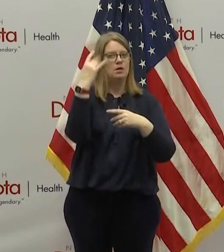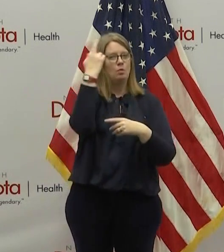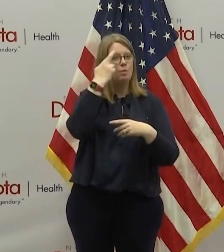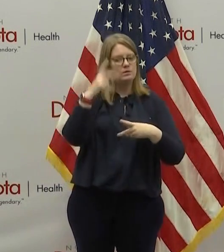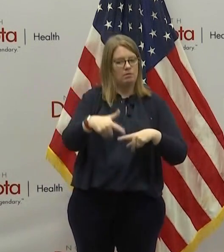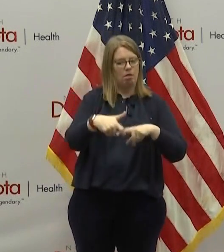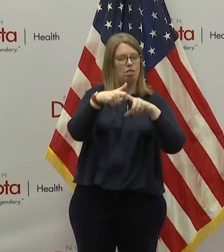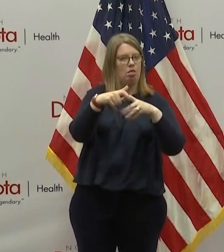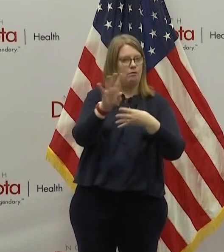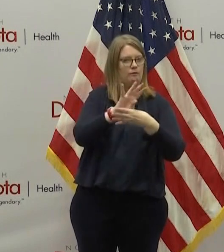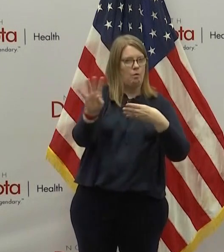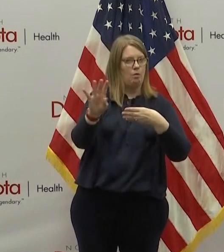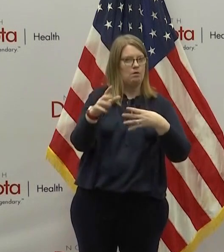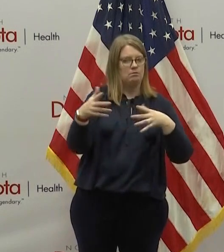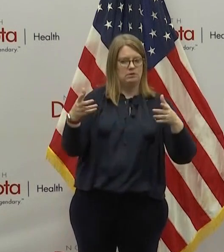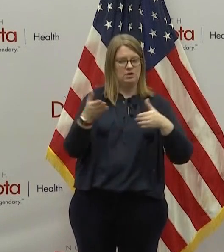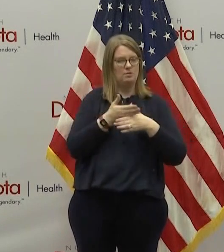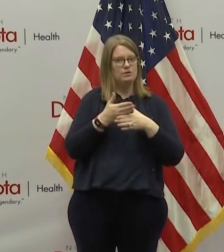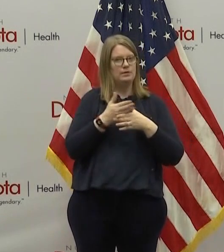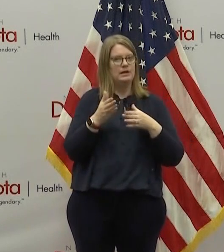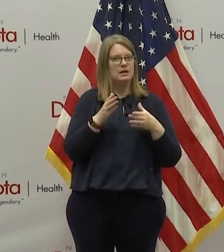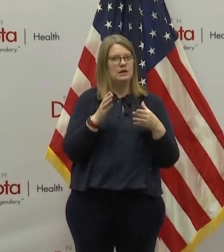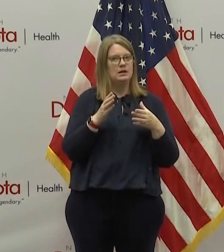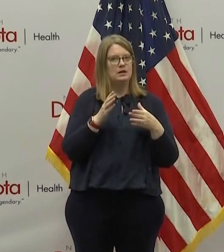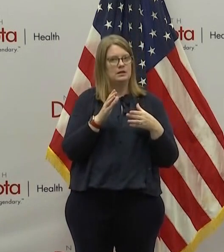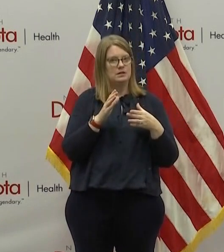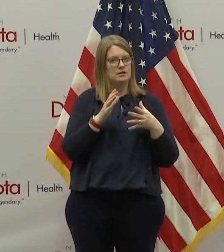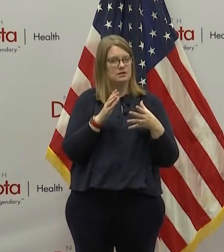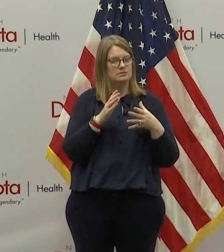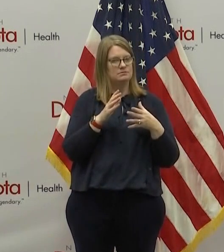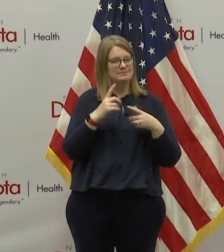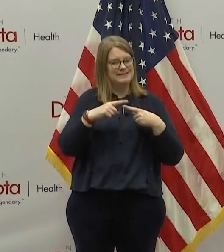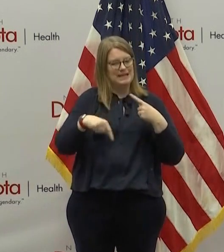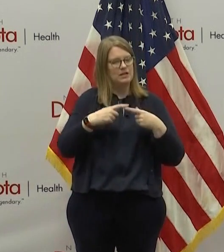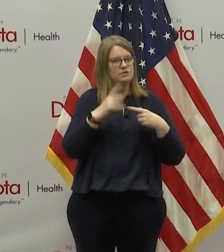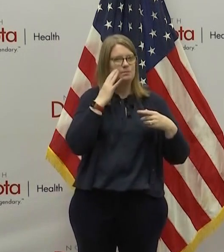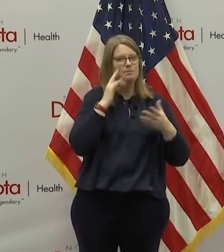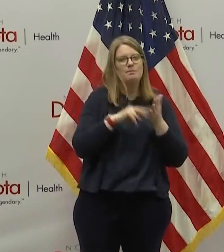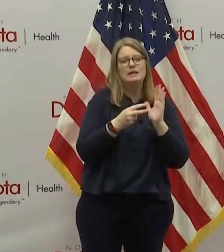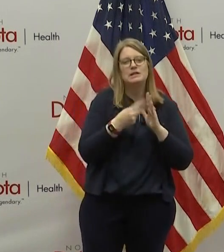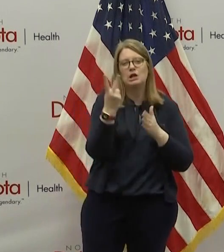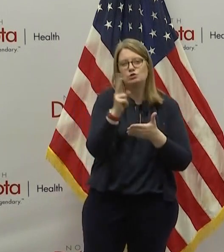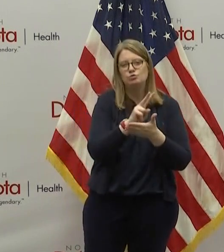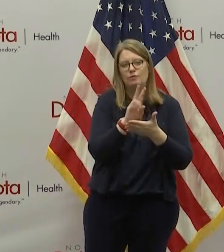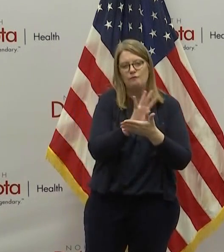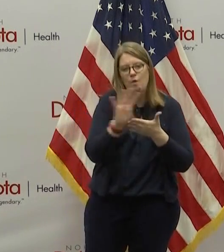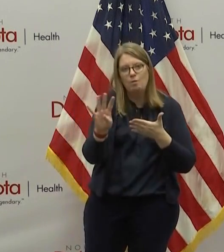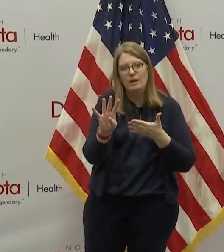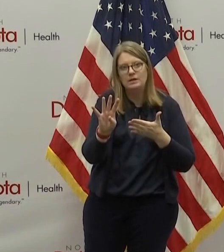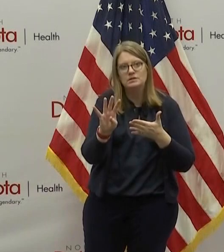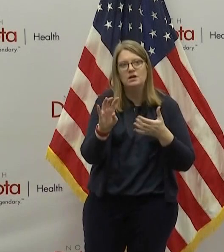THE TIMING AND THE 4 WEEK CYCLE THAT WAS ORIGINALLY -- ORIGIN